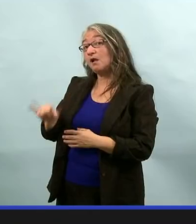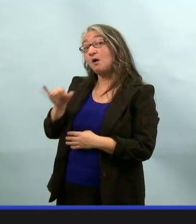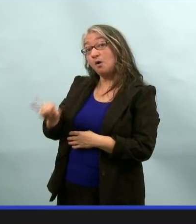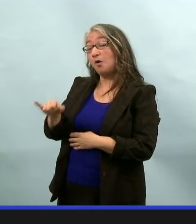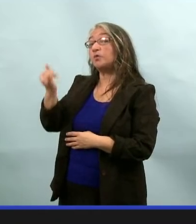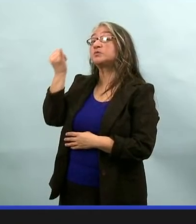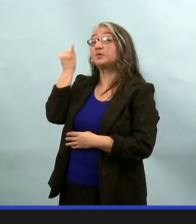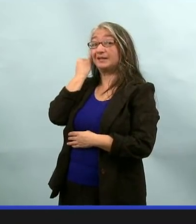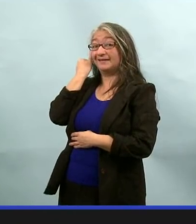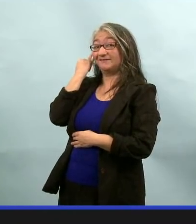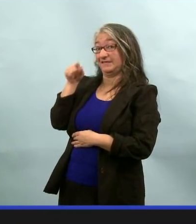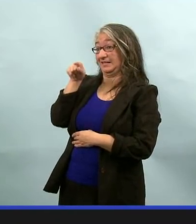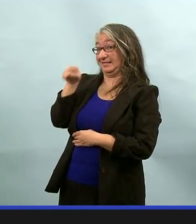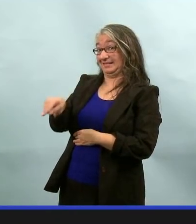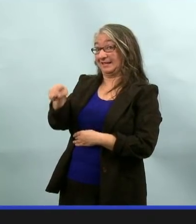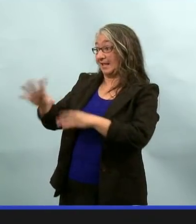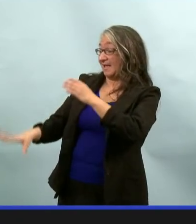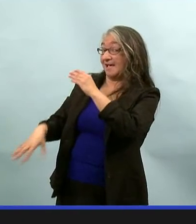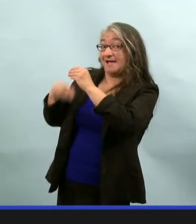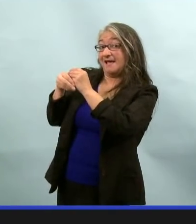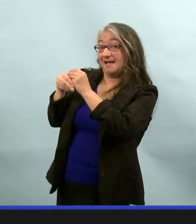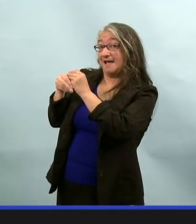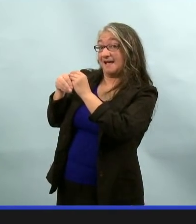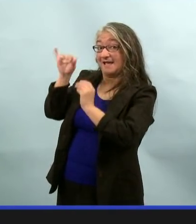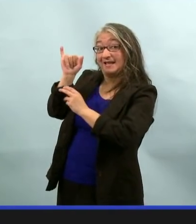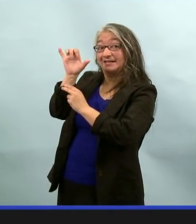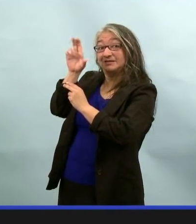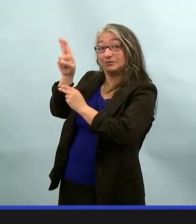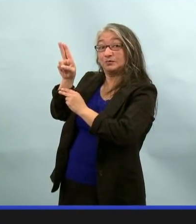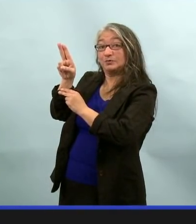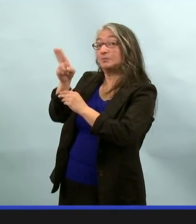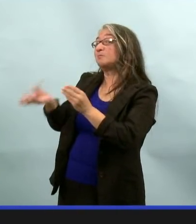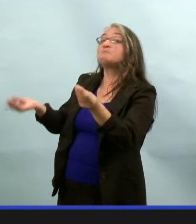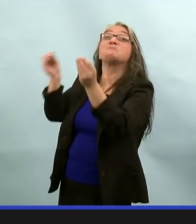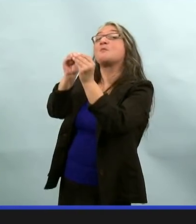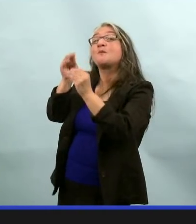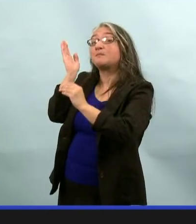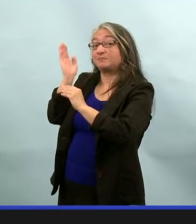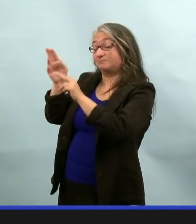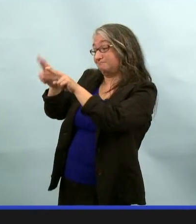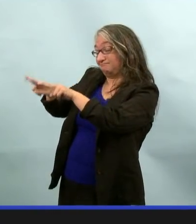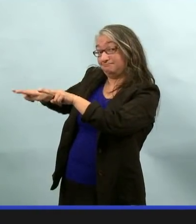that you can provide to the patients uh some are asking for more restrictive measure do we